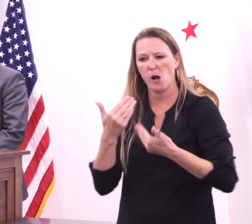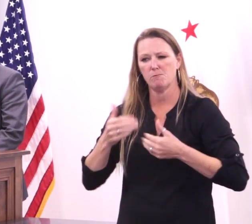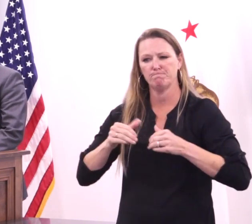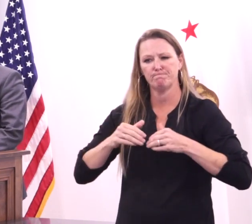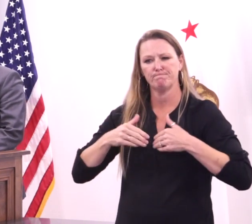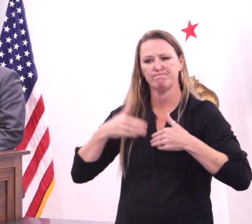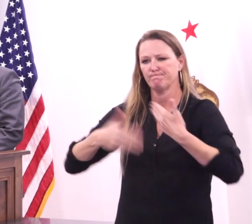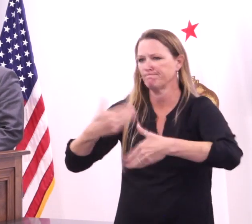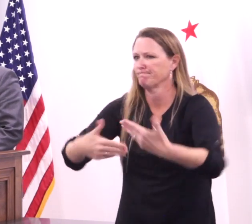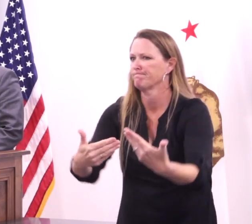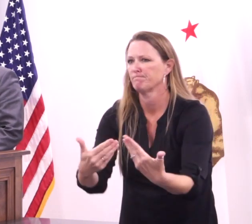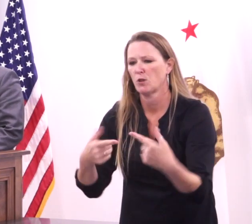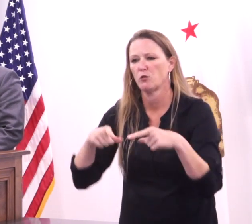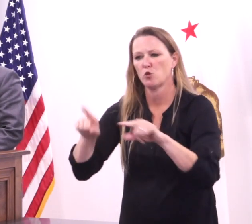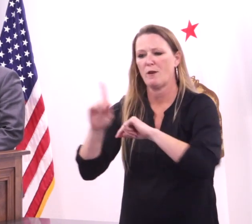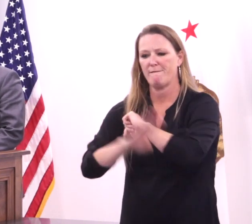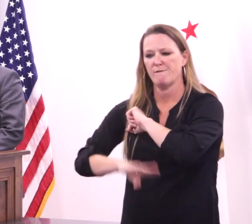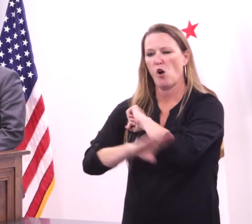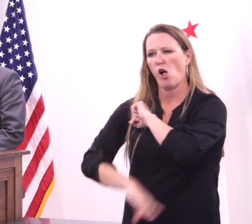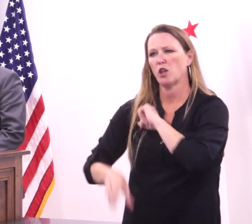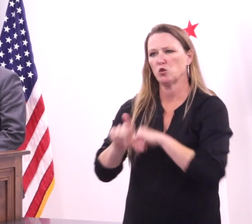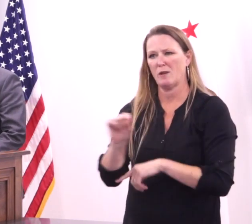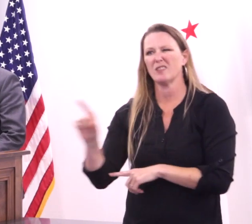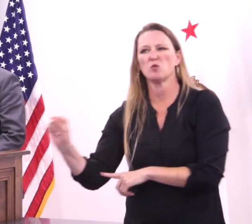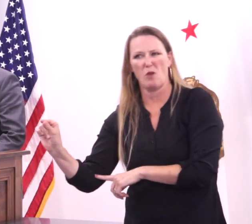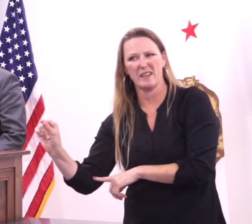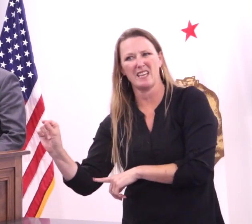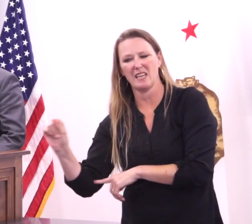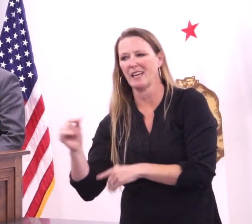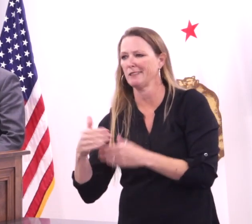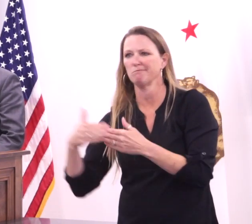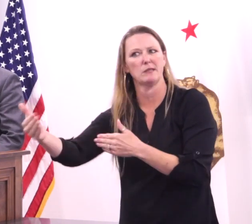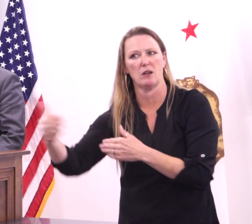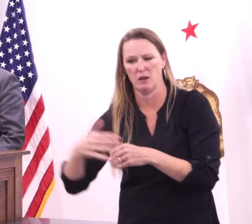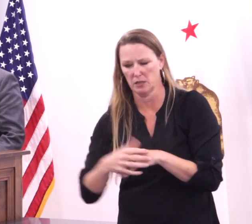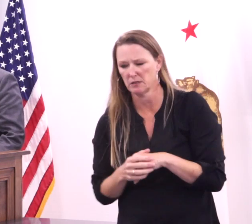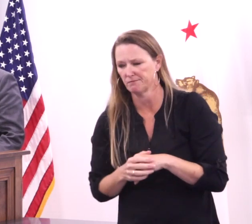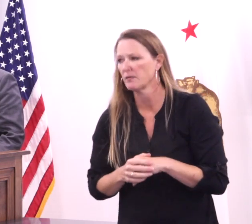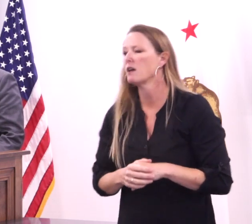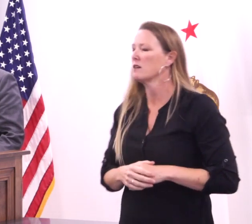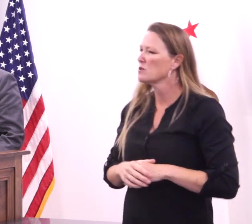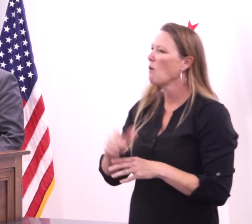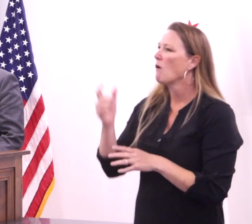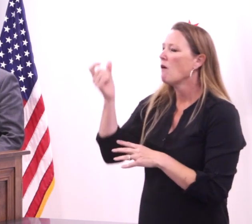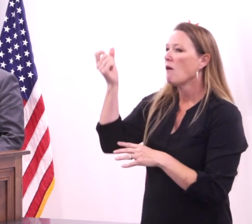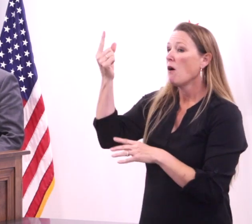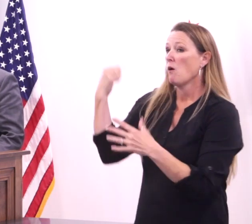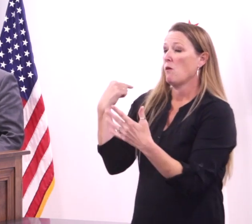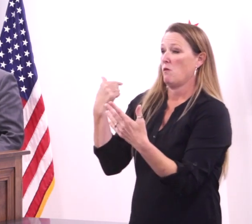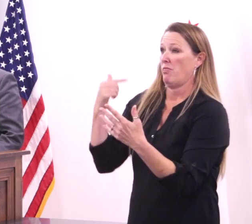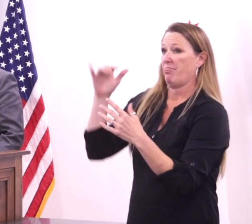We welcome your feedback for the Start Guide. It's a living document, and will be updated over time.